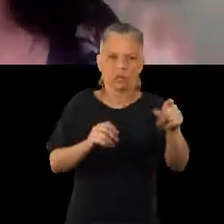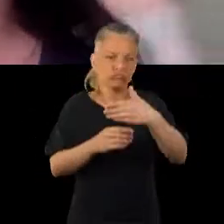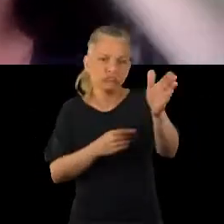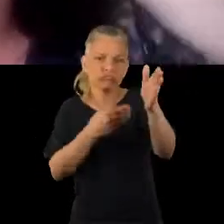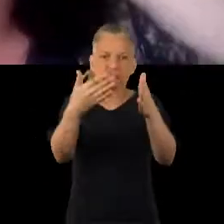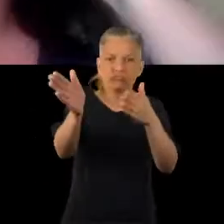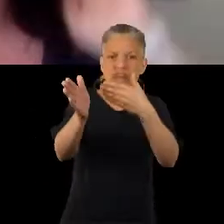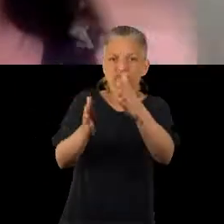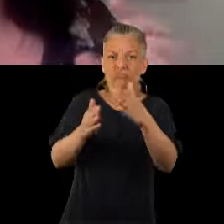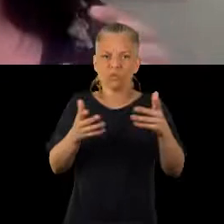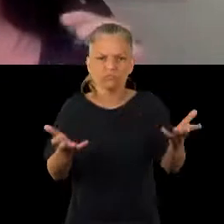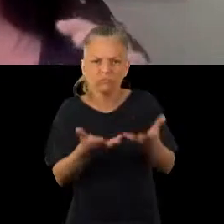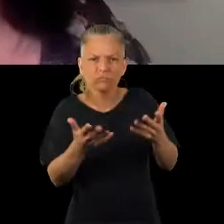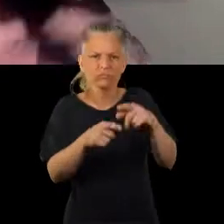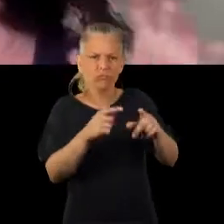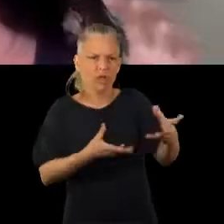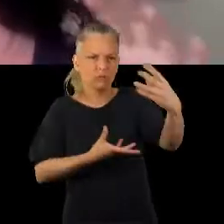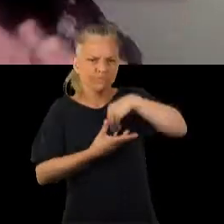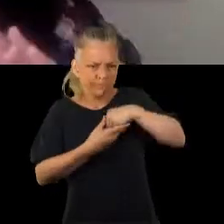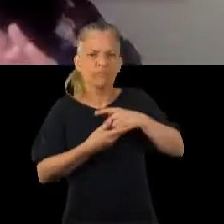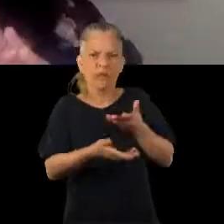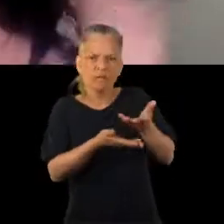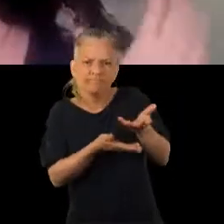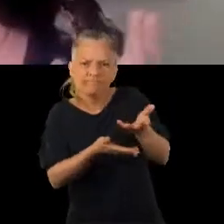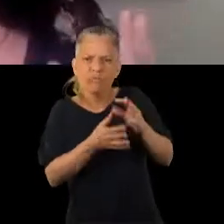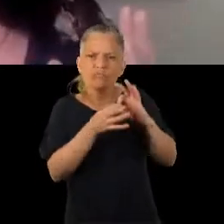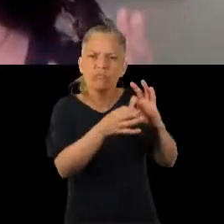nature of peer groups and how they aren’t led, but they’re facilitated communally.